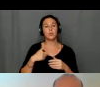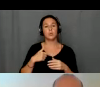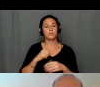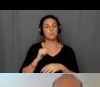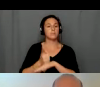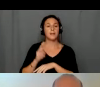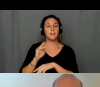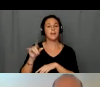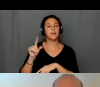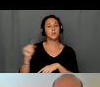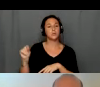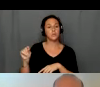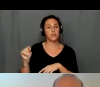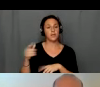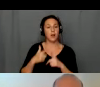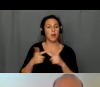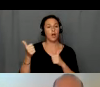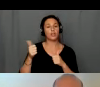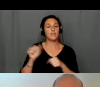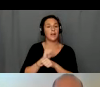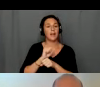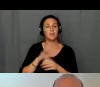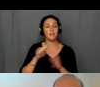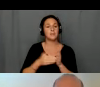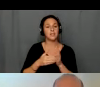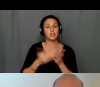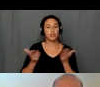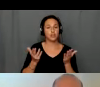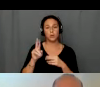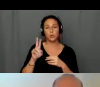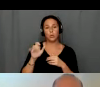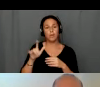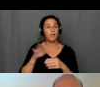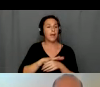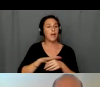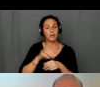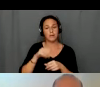We're the largest labor center serving a rural area in the United States.